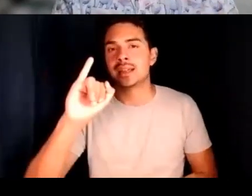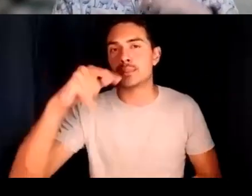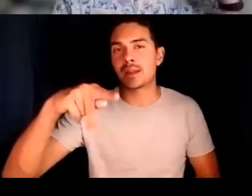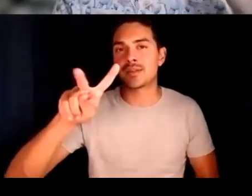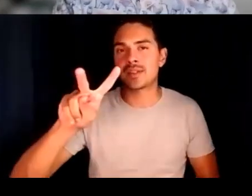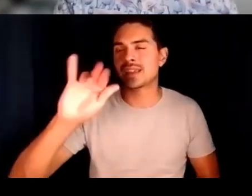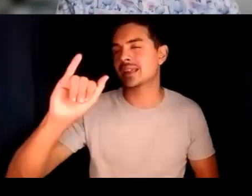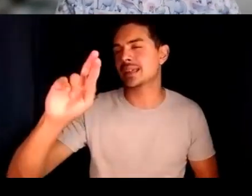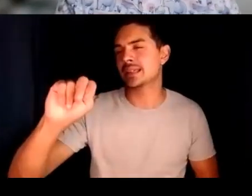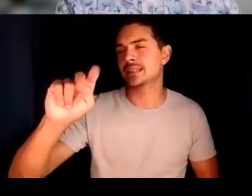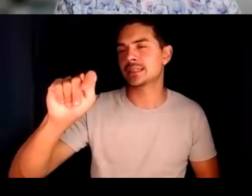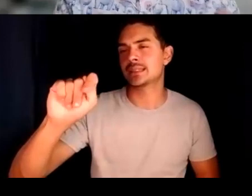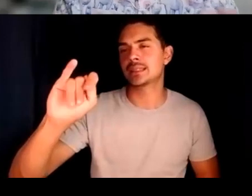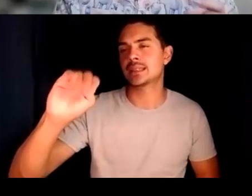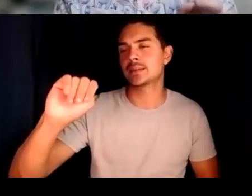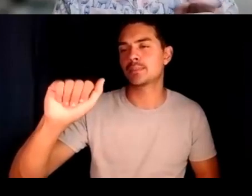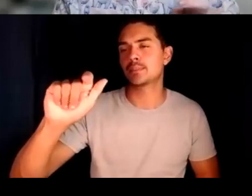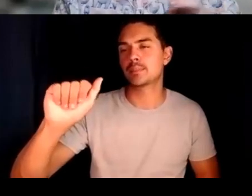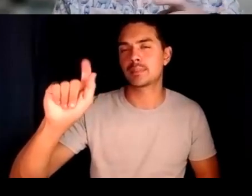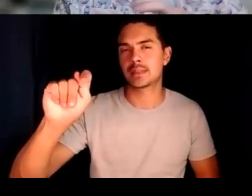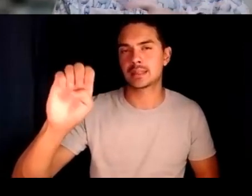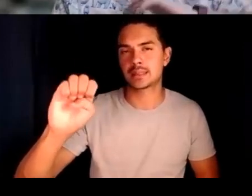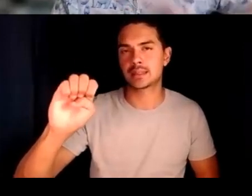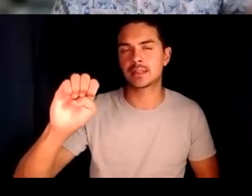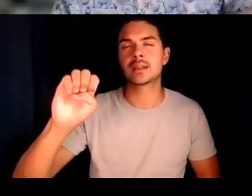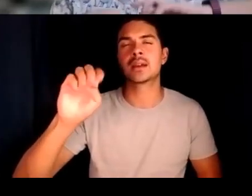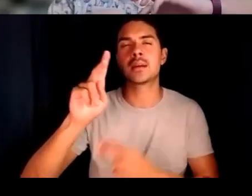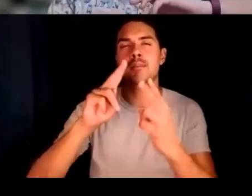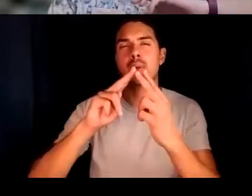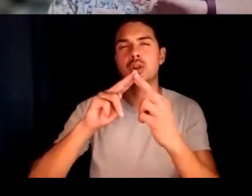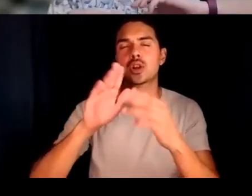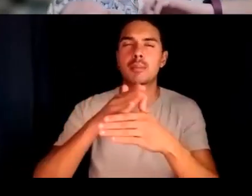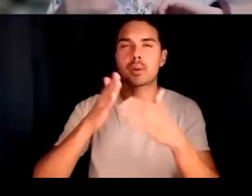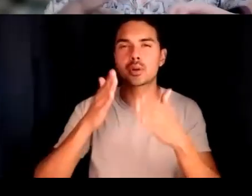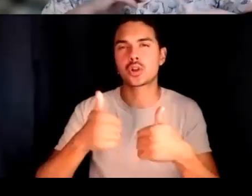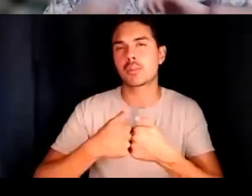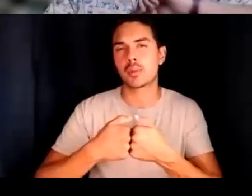talk about isolation and how the violence has interfered